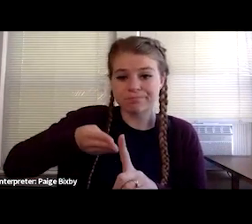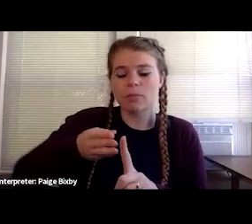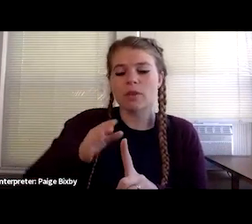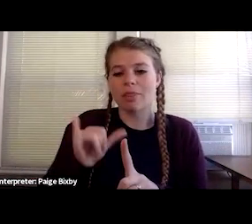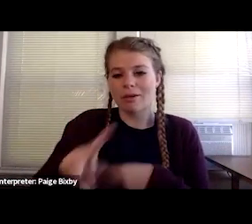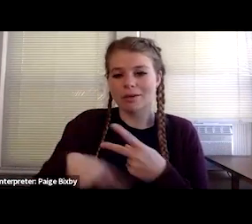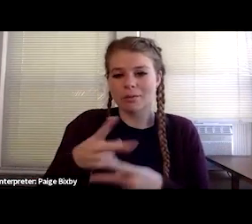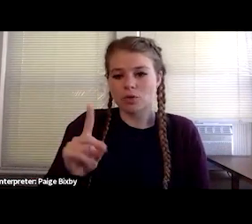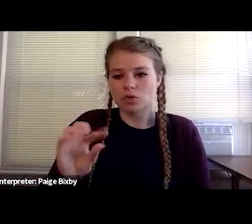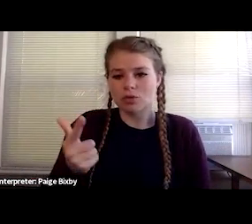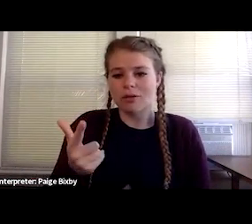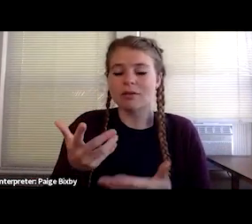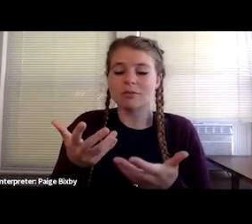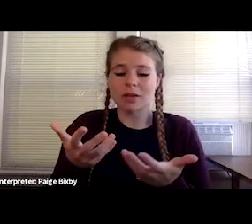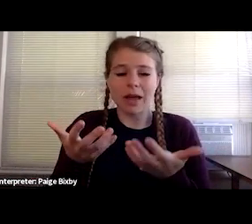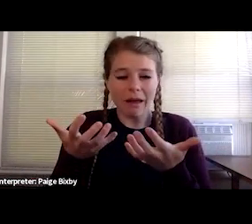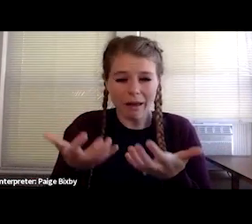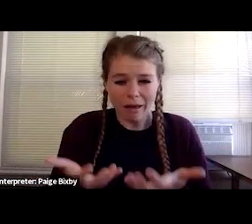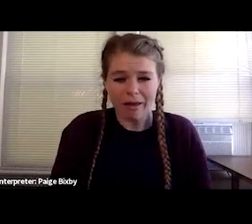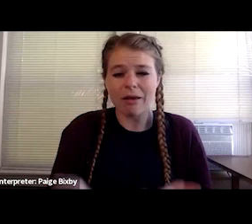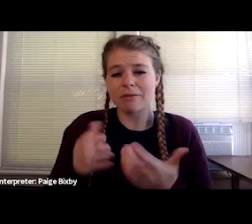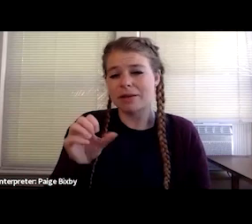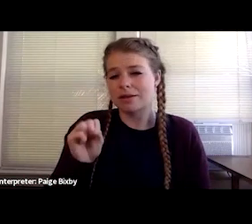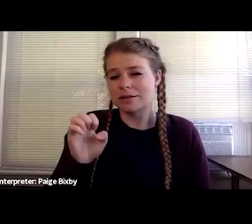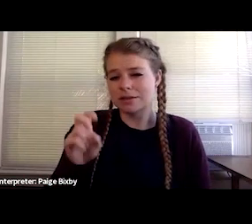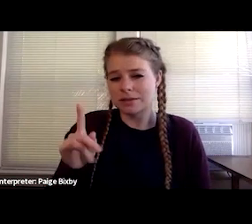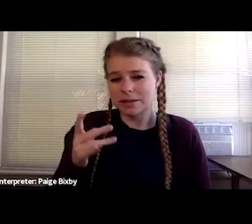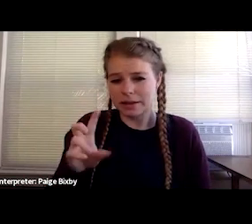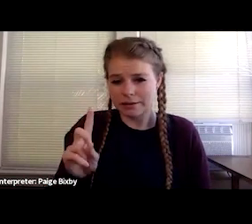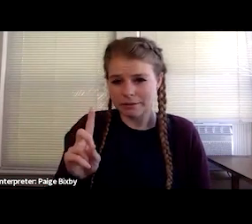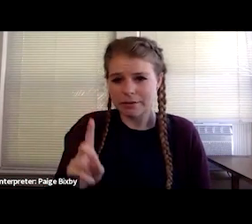So when, you know, in a medical emergency, right,